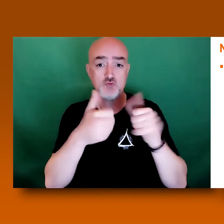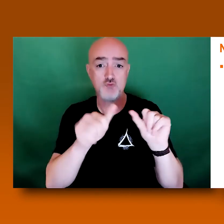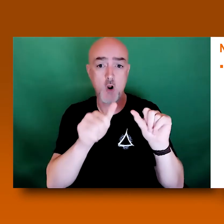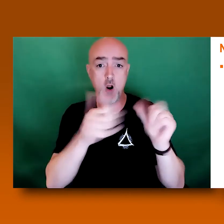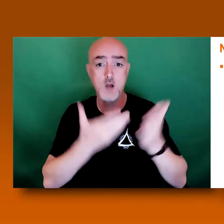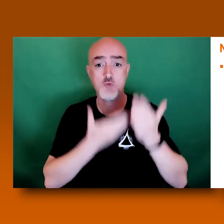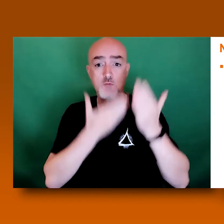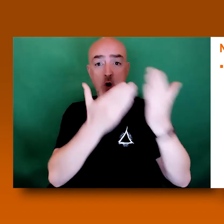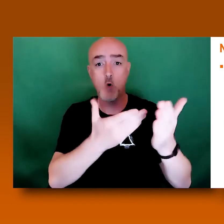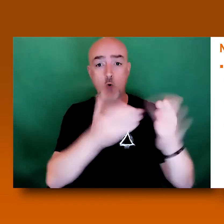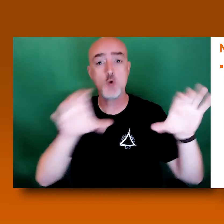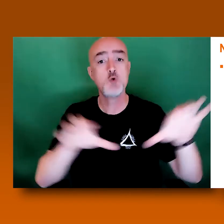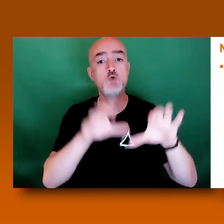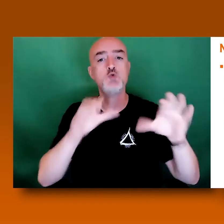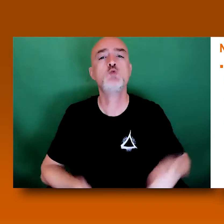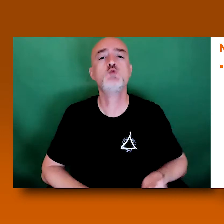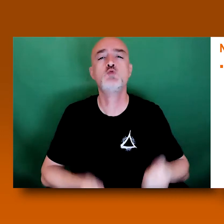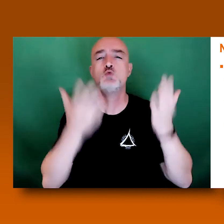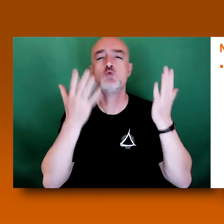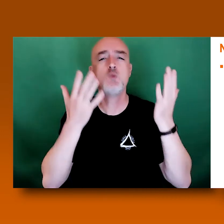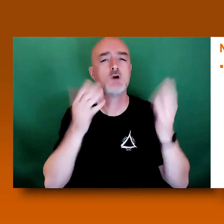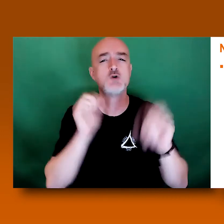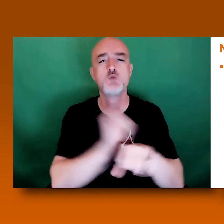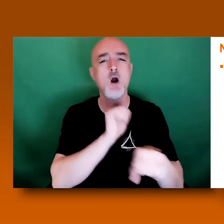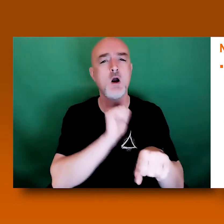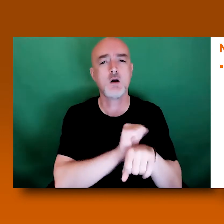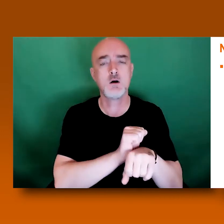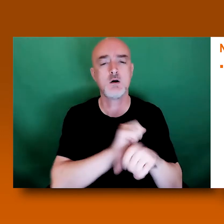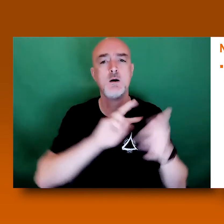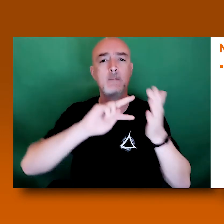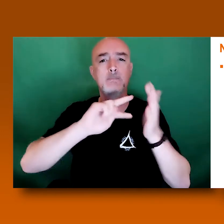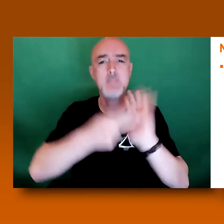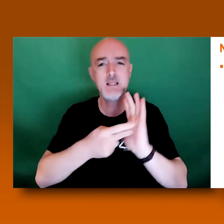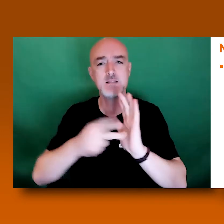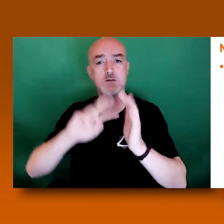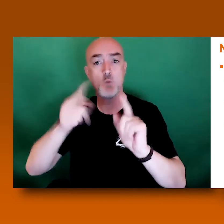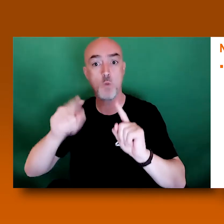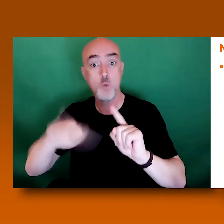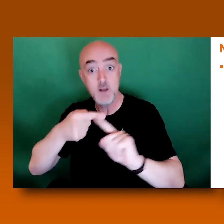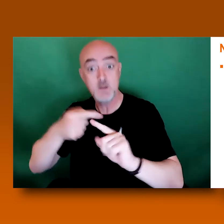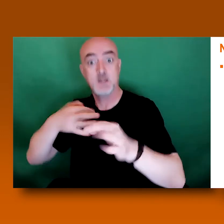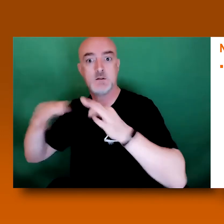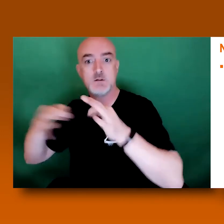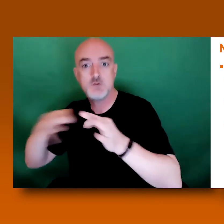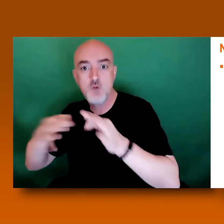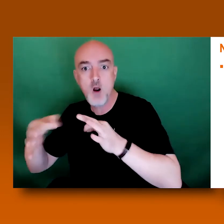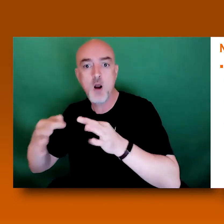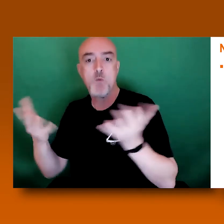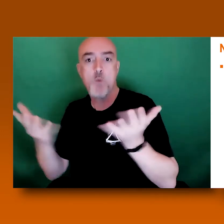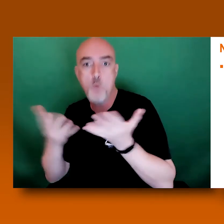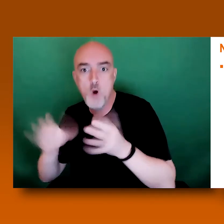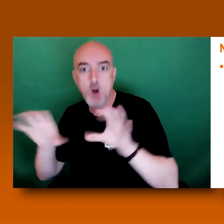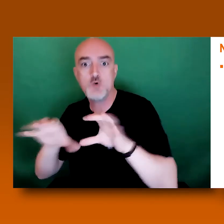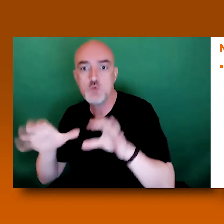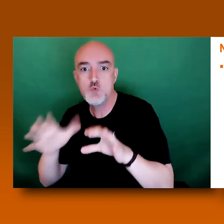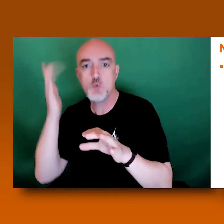When people try to propose doing so much work and when they're describing what they're doing